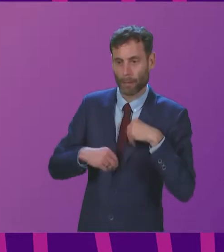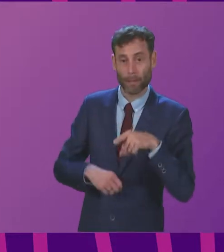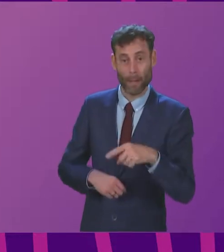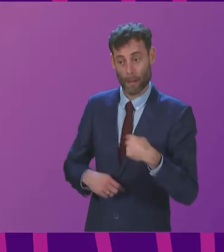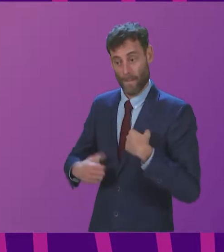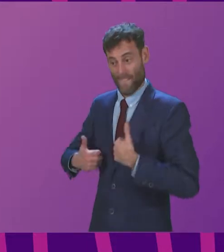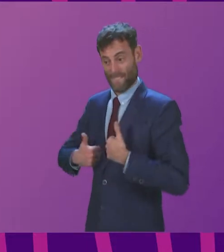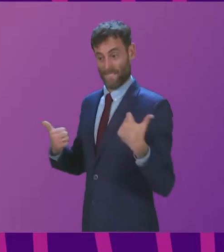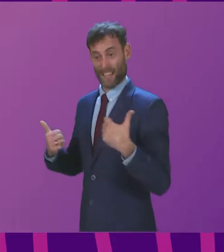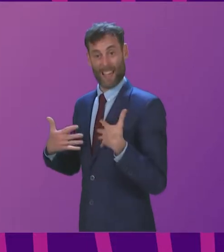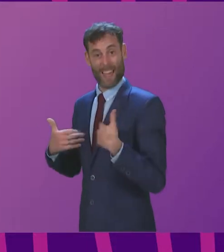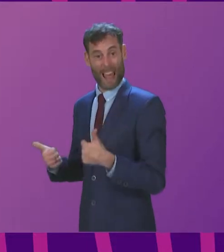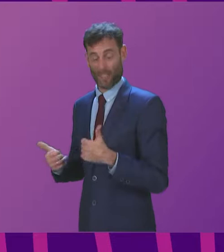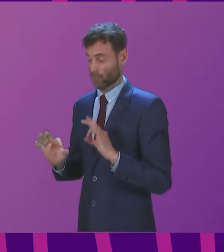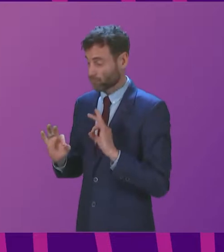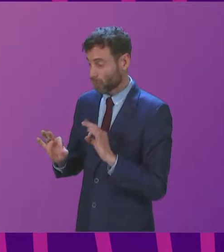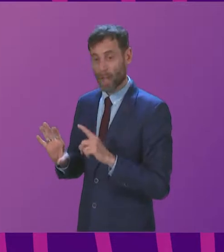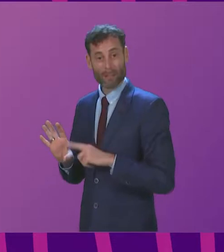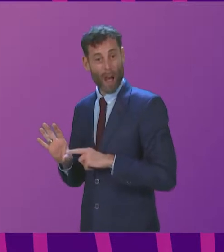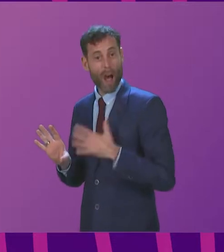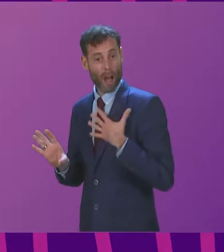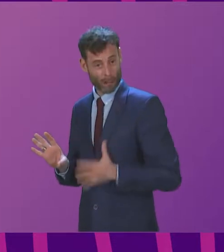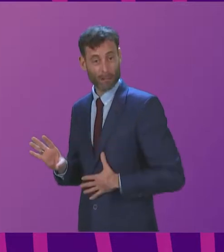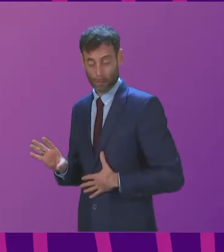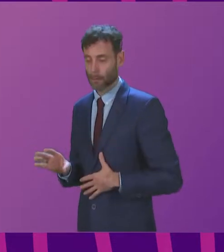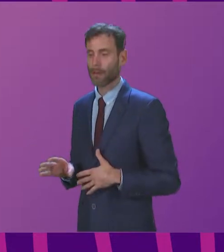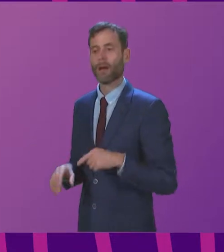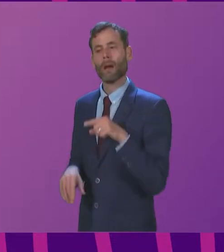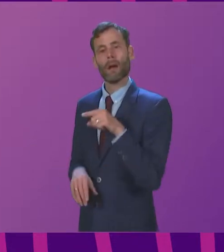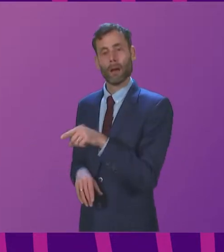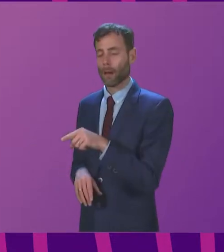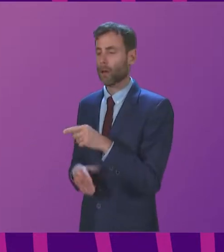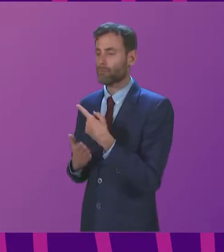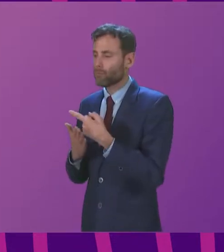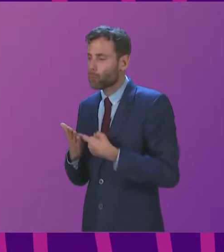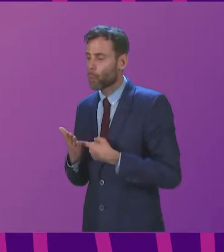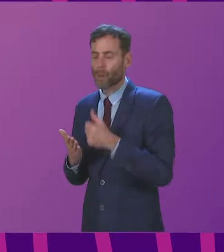healthy and relatively young, all the protections that are still in place are an inconvenience and